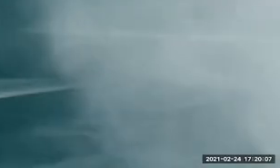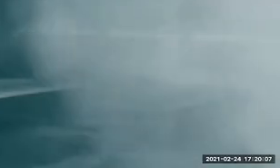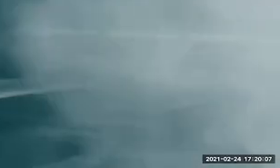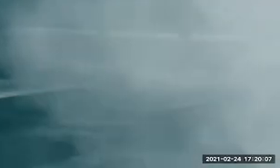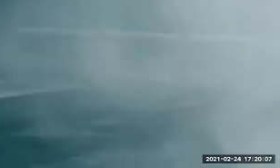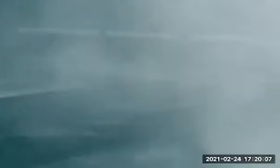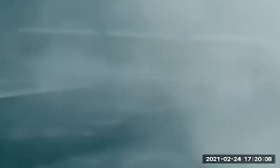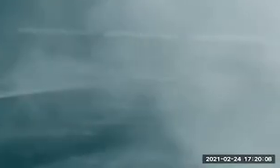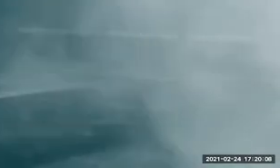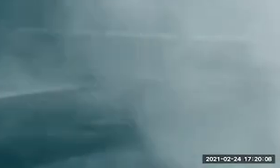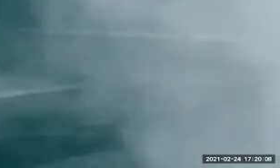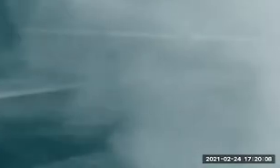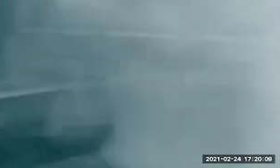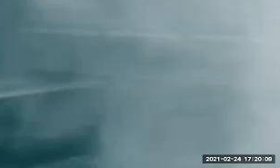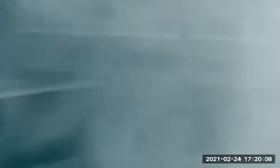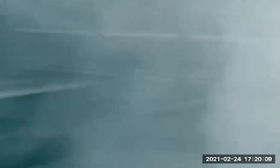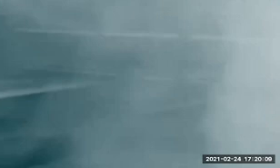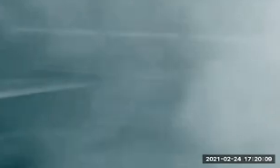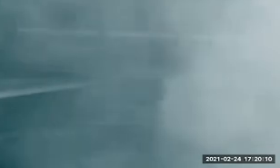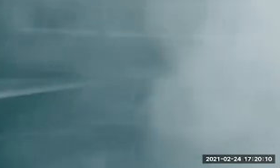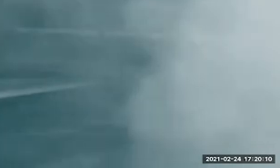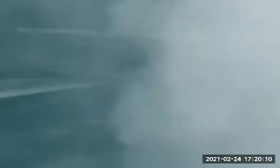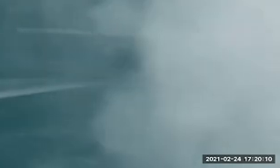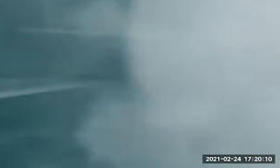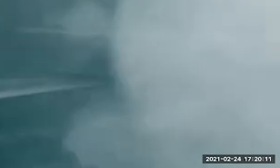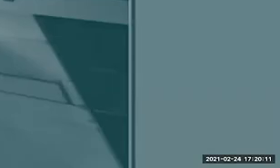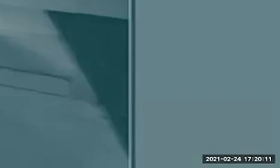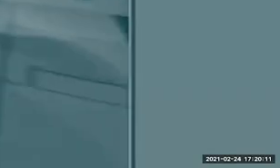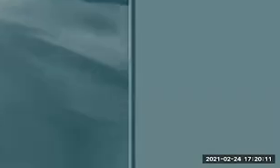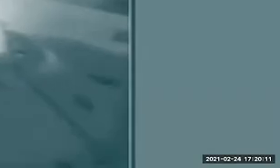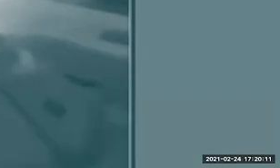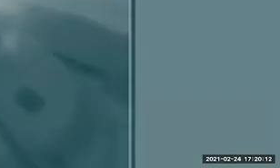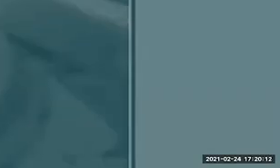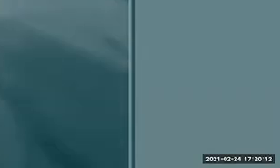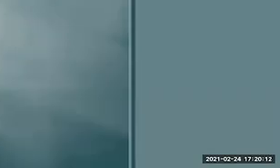this is actually scenes from a level that I built in the past for a personal project in outer space.